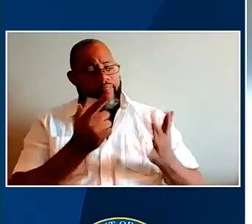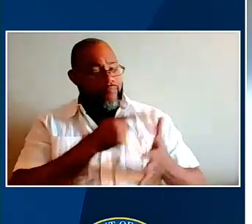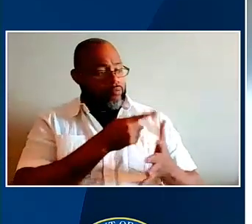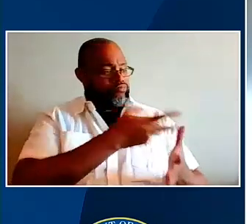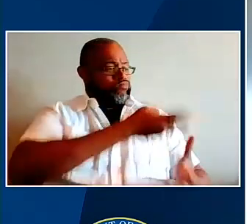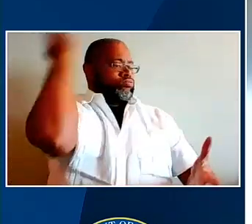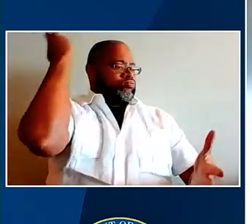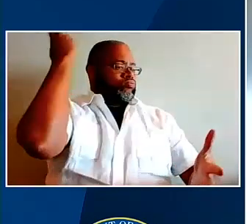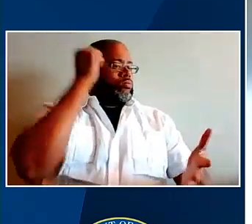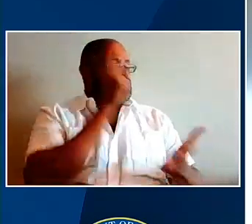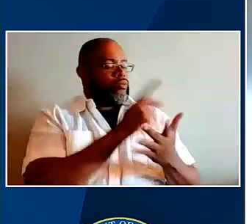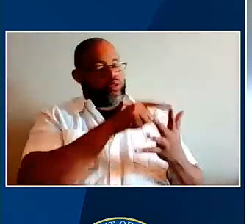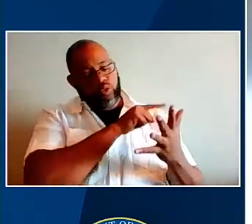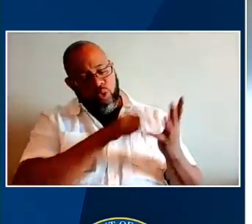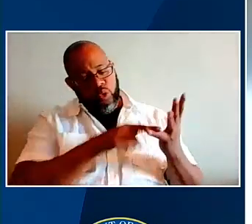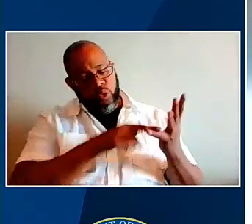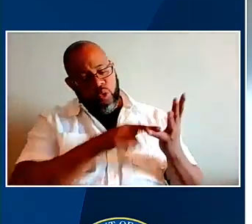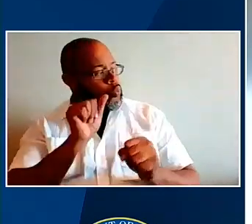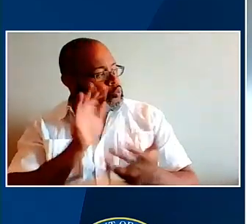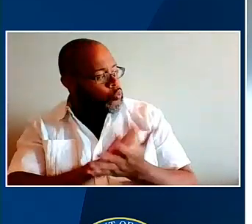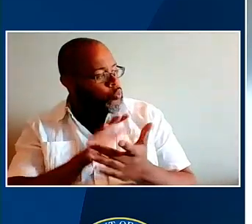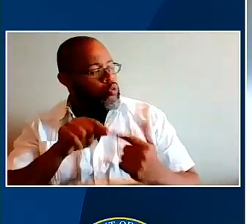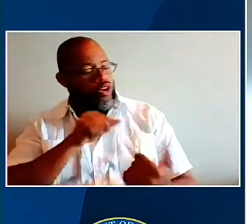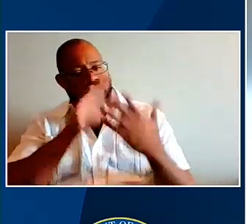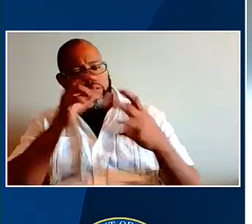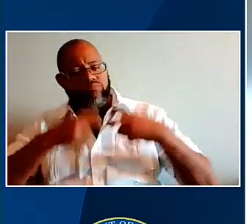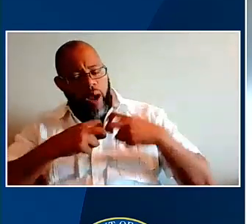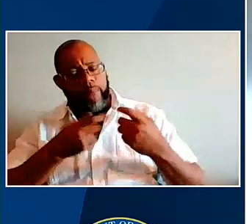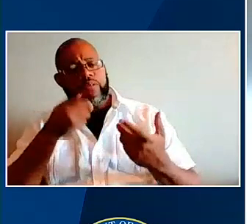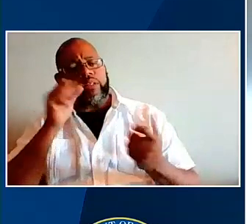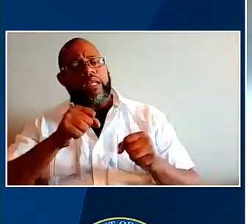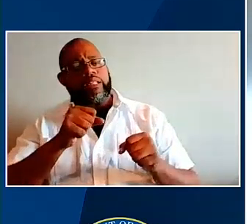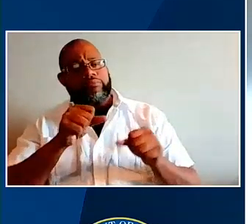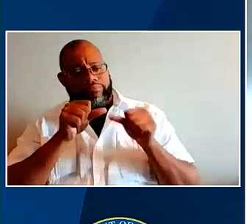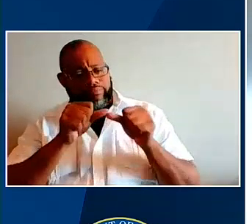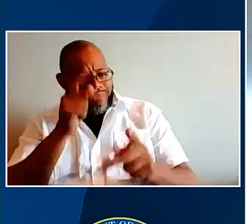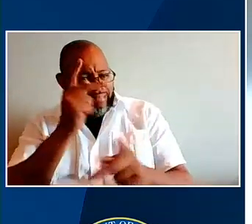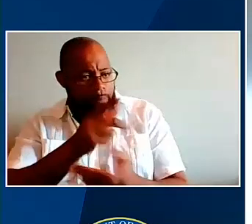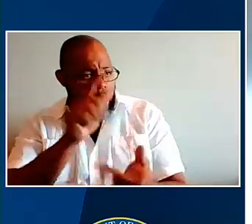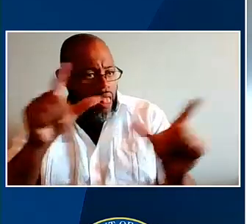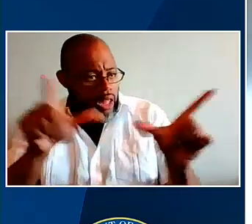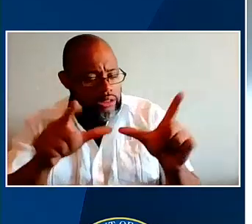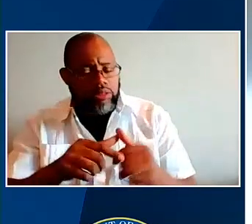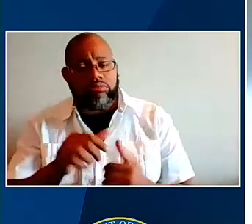approval to working with the school to address problems so they can stay licensed. The AG's don't do that.